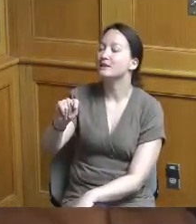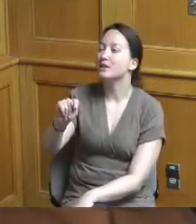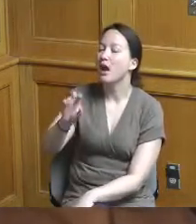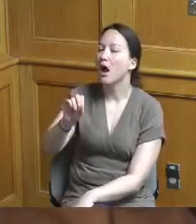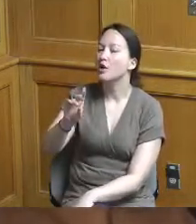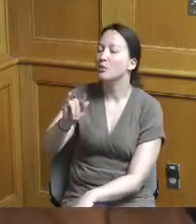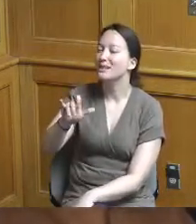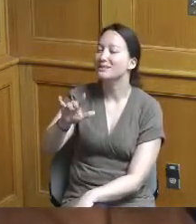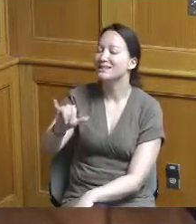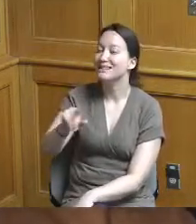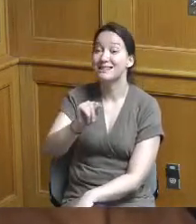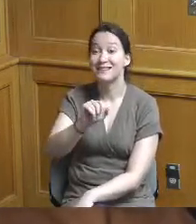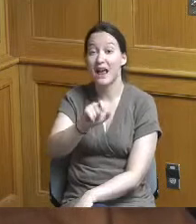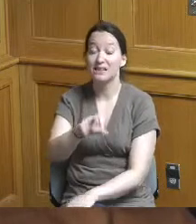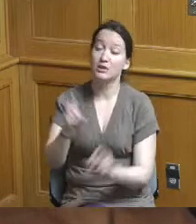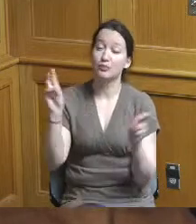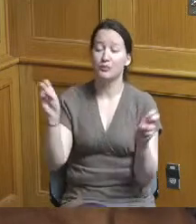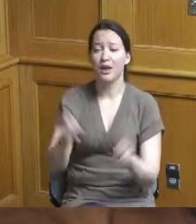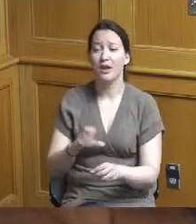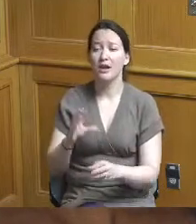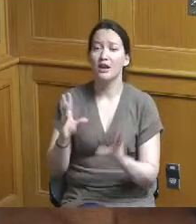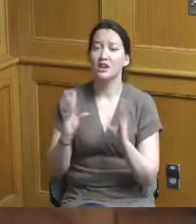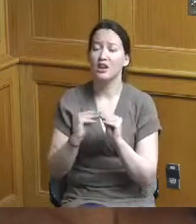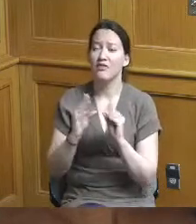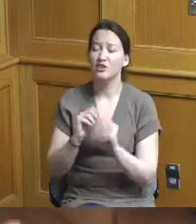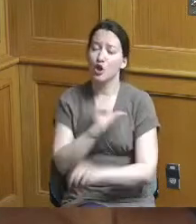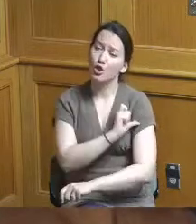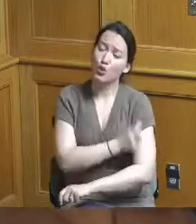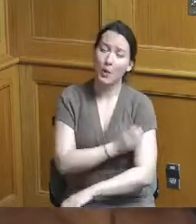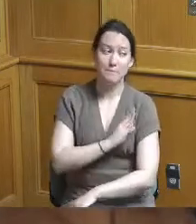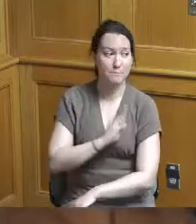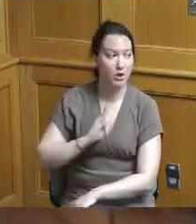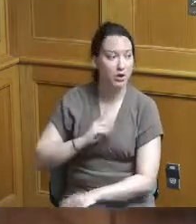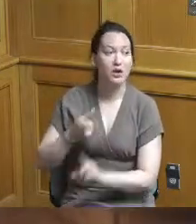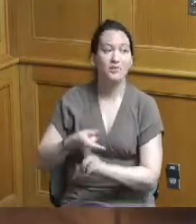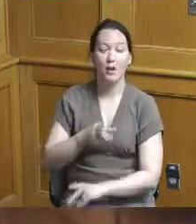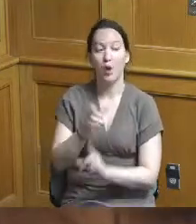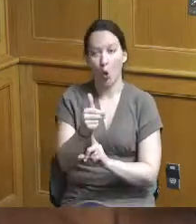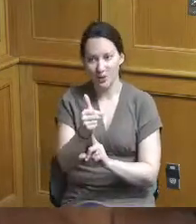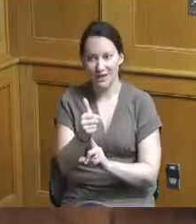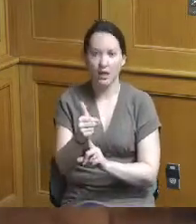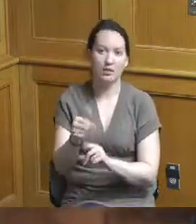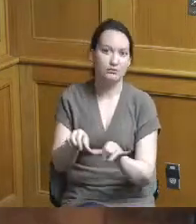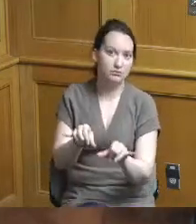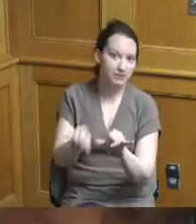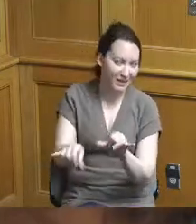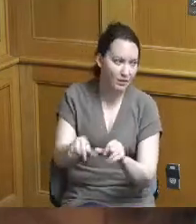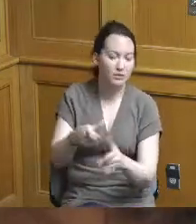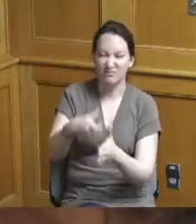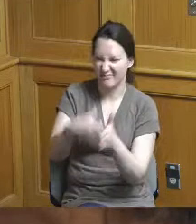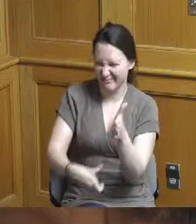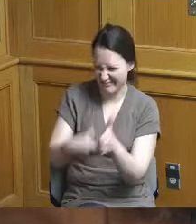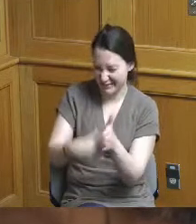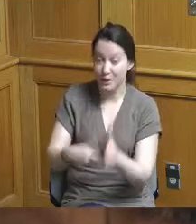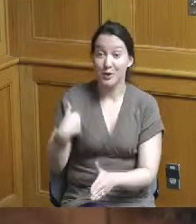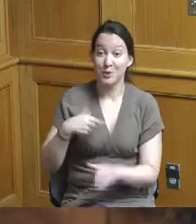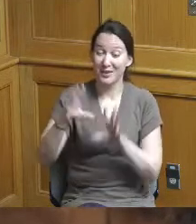Authority board that's the tax that comes in from hotel accommodations and we get 50 percent of it